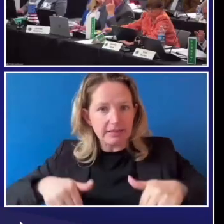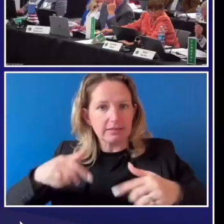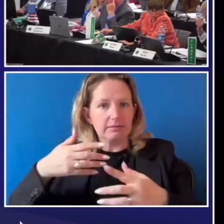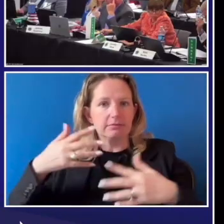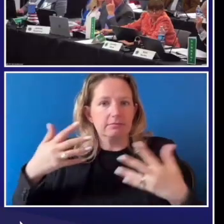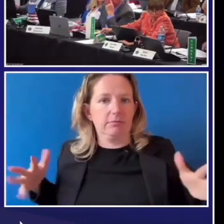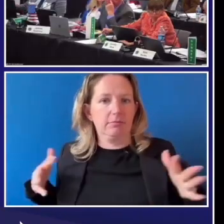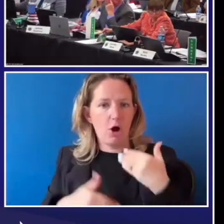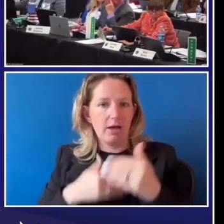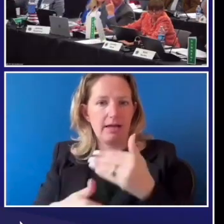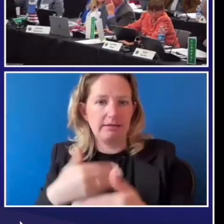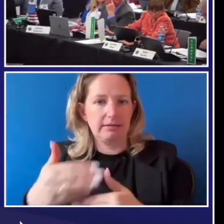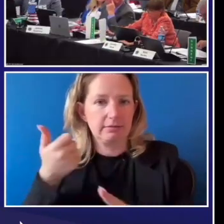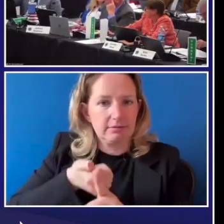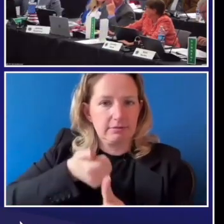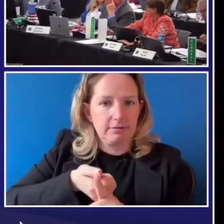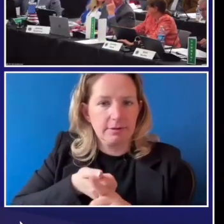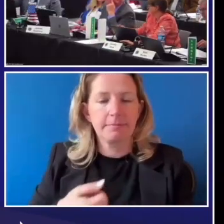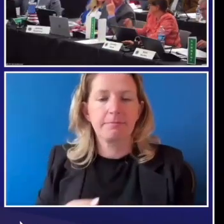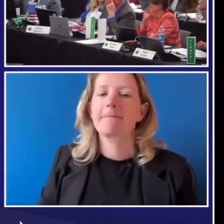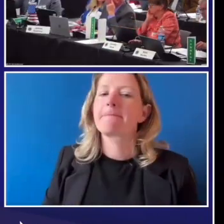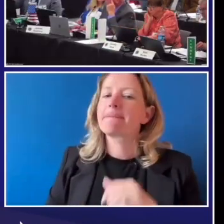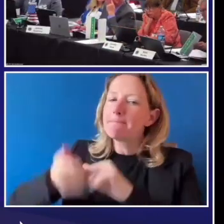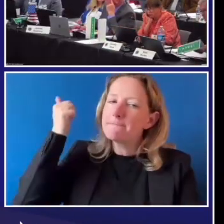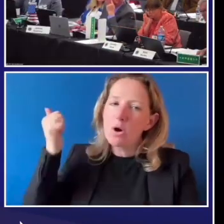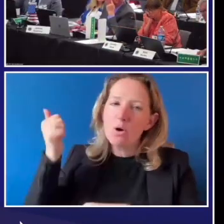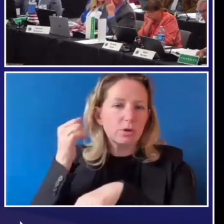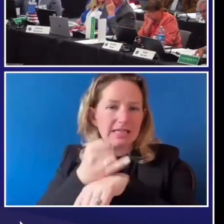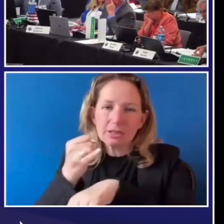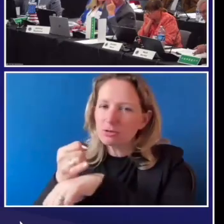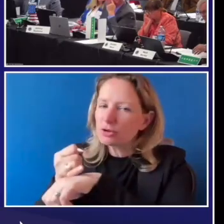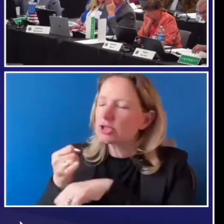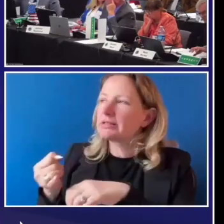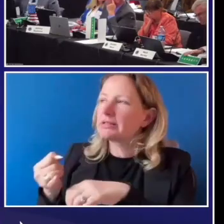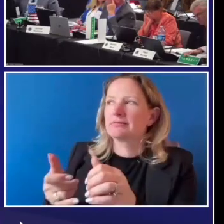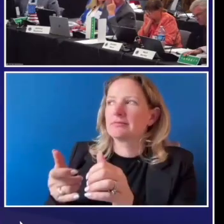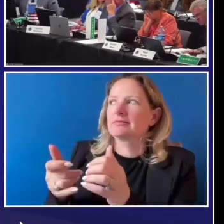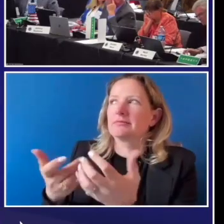Rebecca were talking about, considering that it takes most institutions, a number of years, is they're either looking to enter the space,